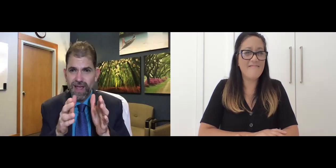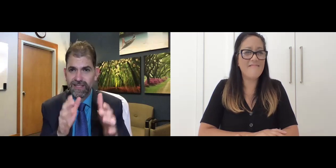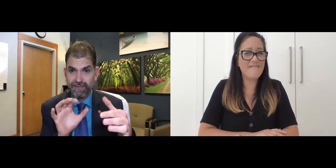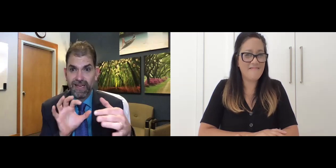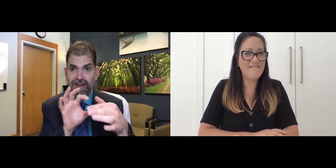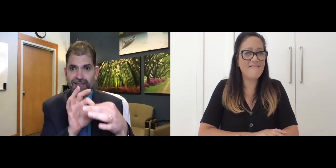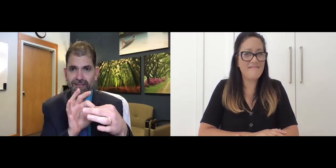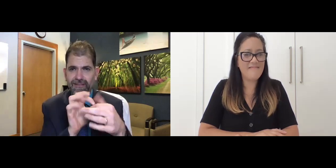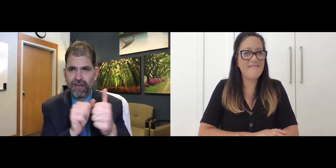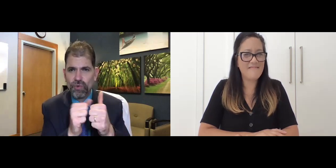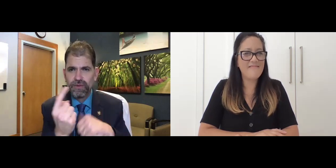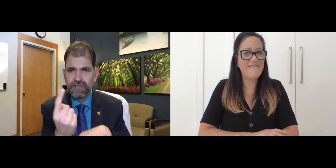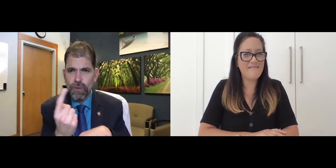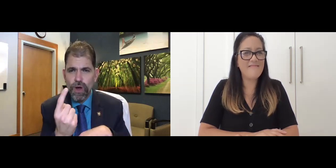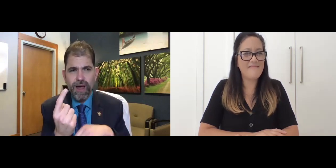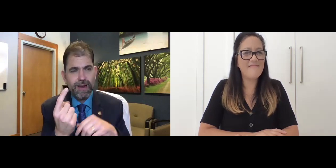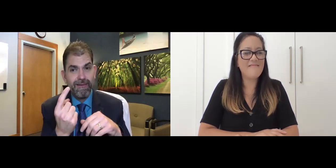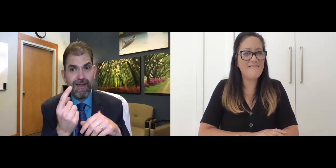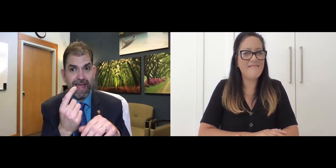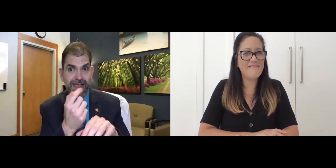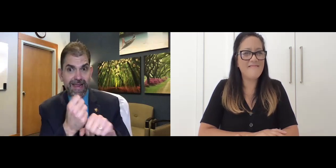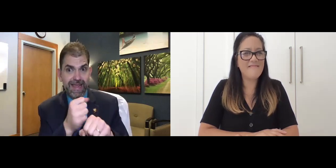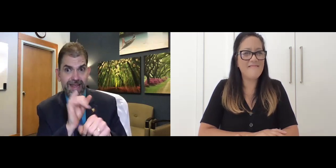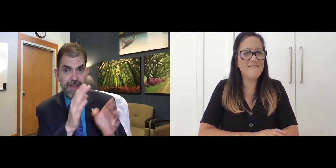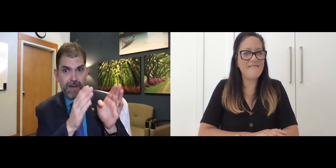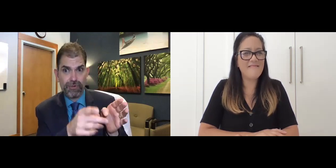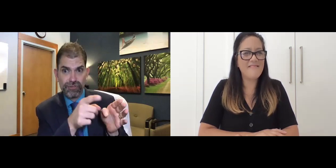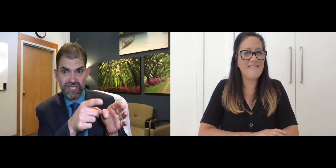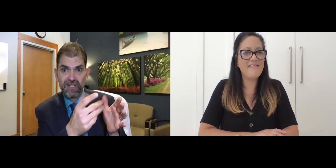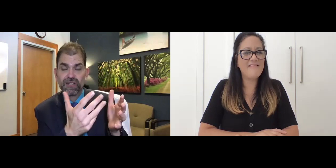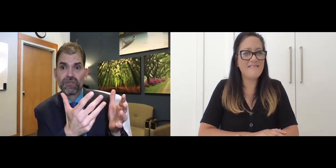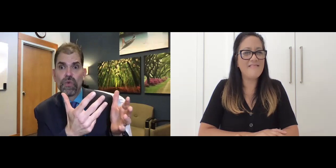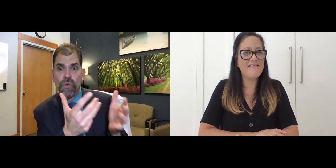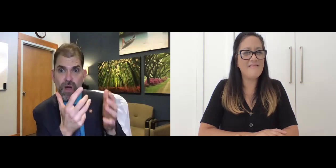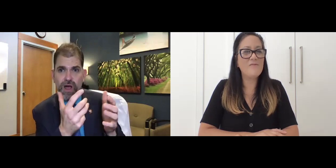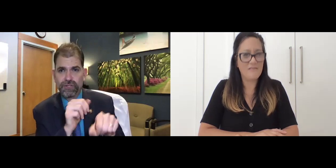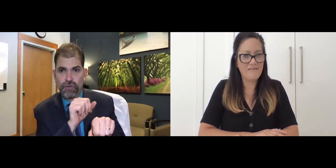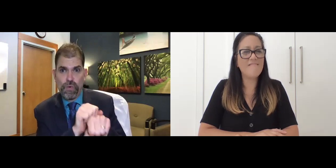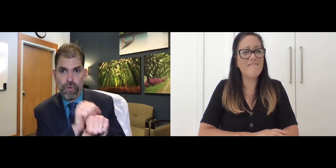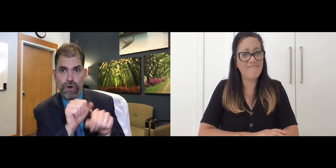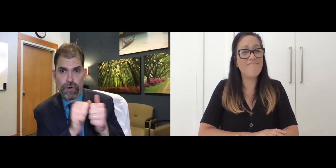So we talk about skillful ways to approach situations.